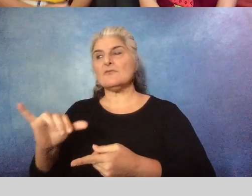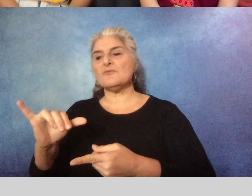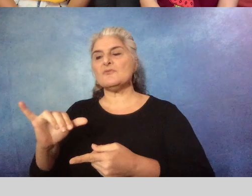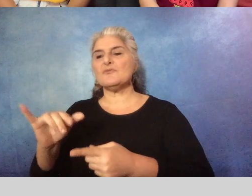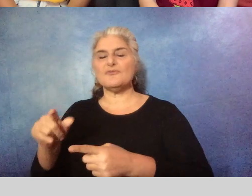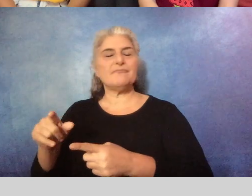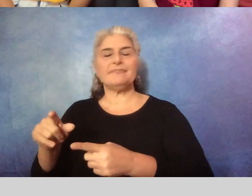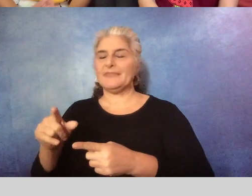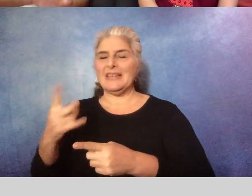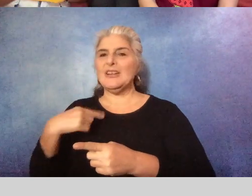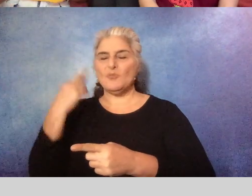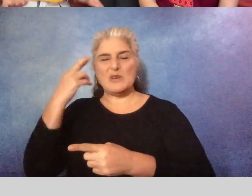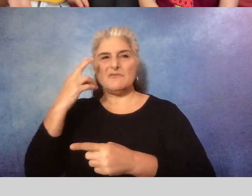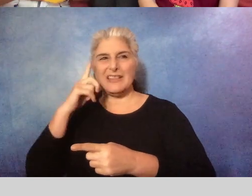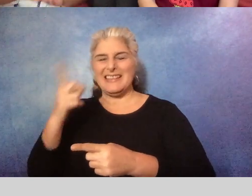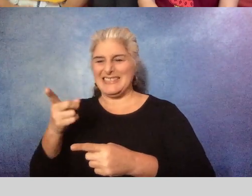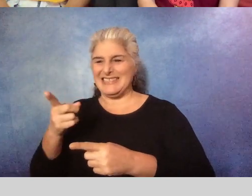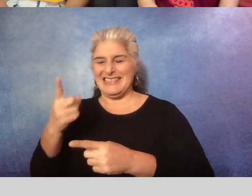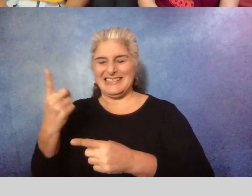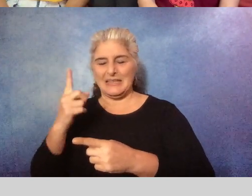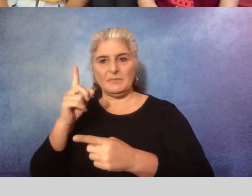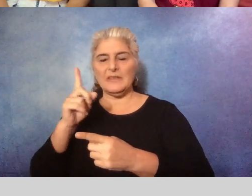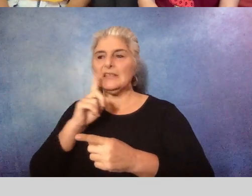decide should be different.